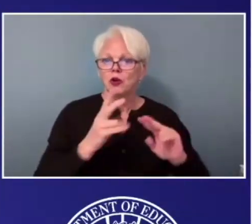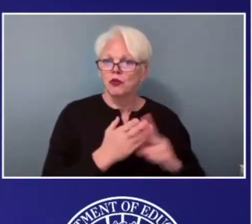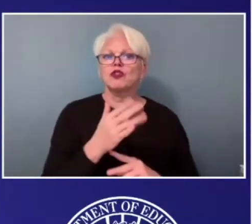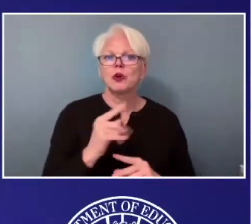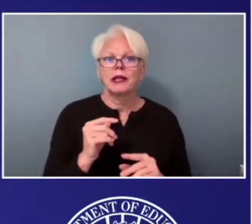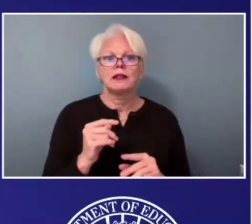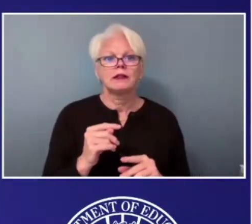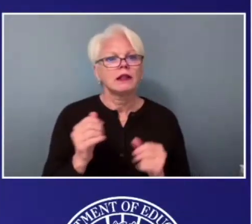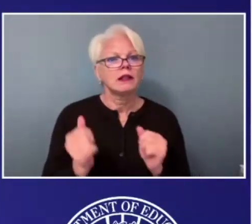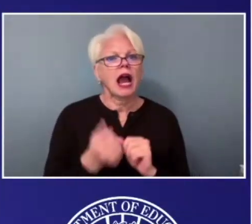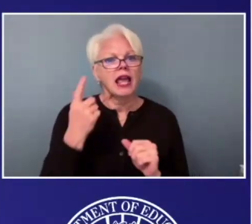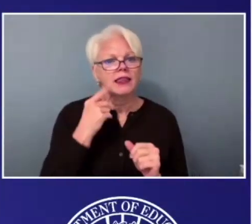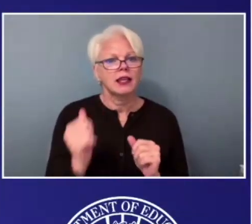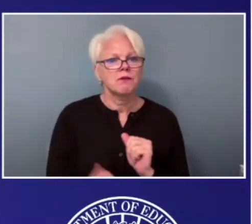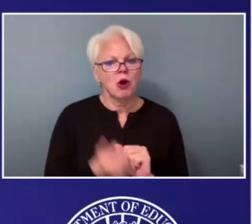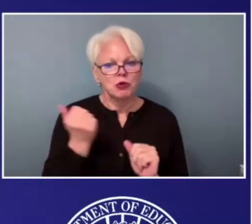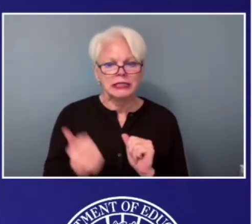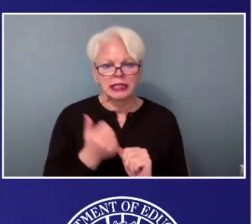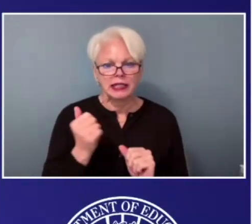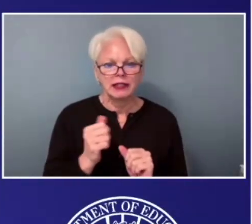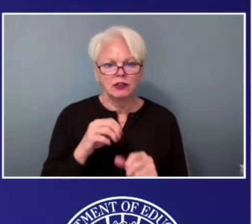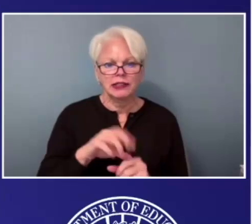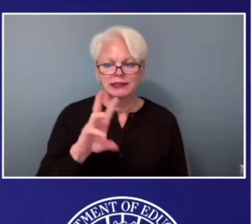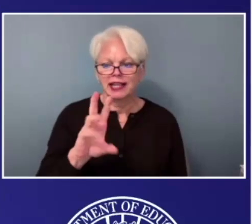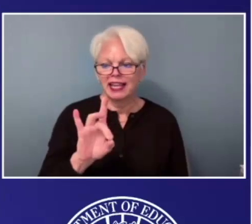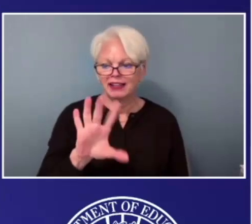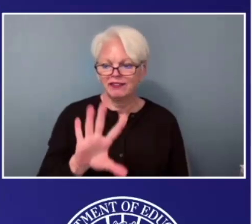maybe largely in 685.219.